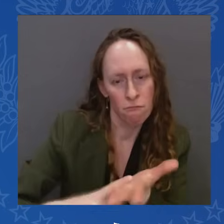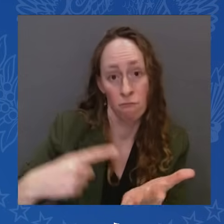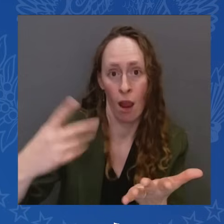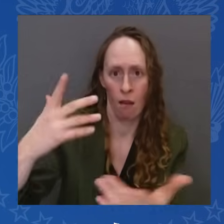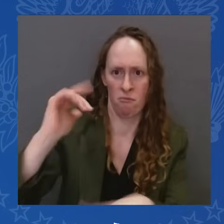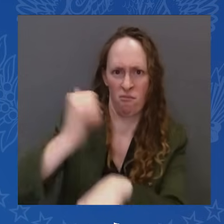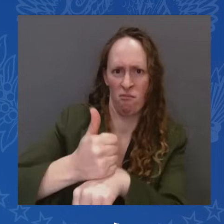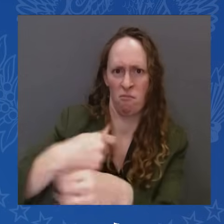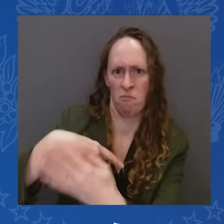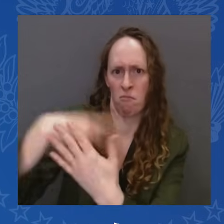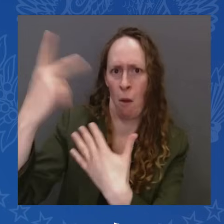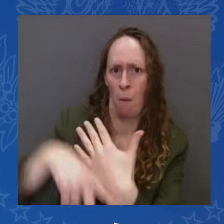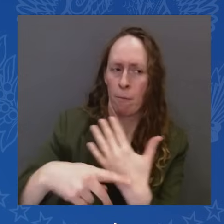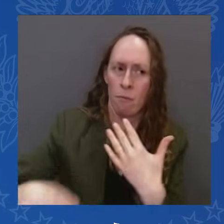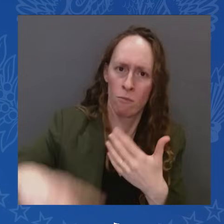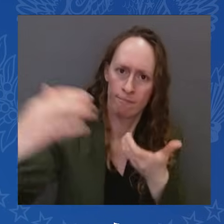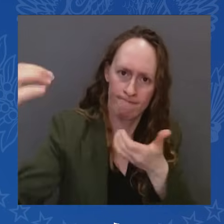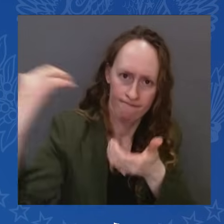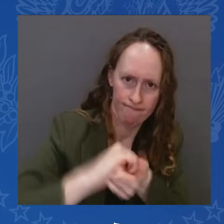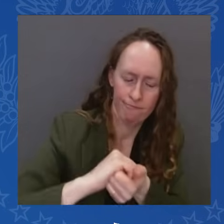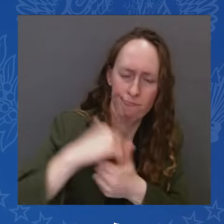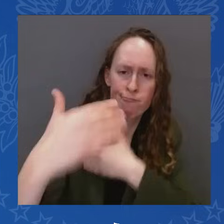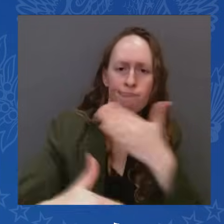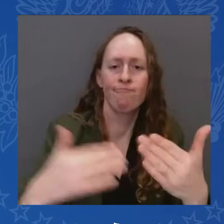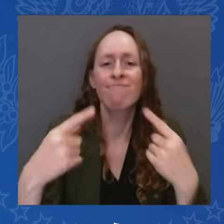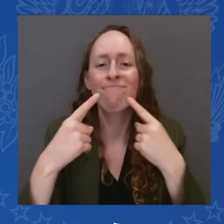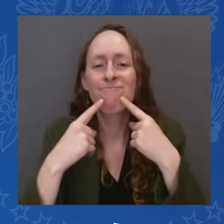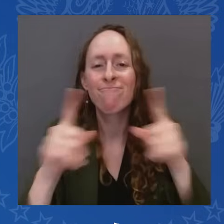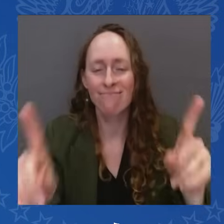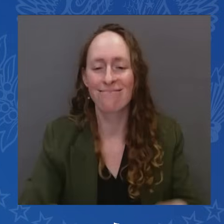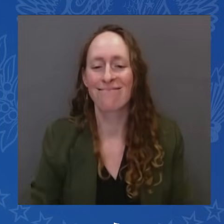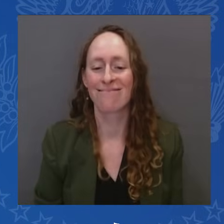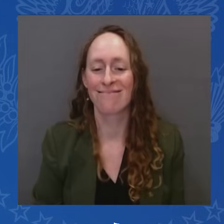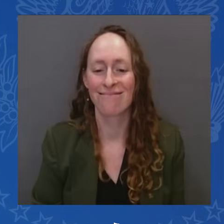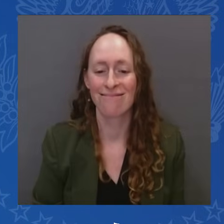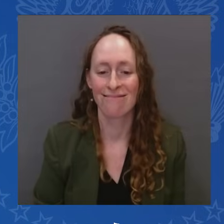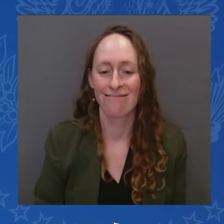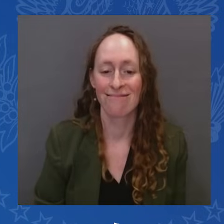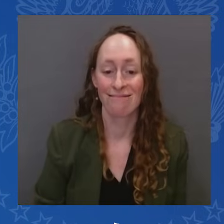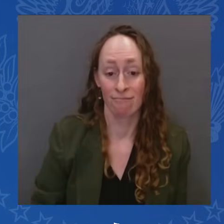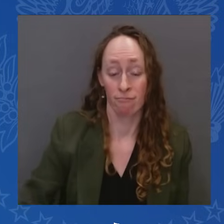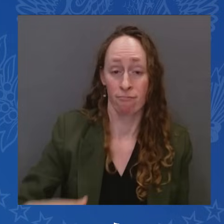can strengthen democracy's arsenal. And this is vital for other free nations